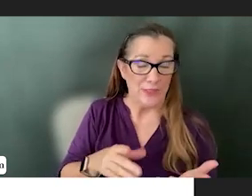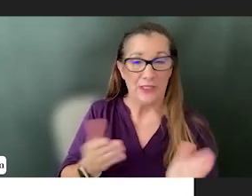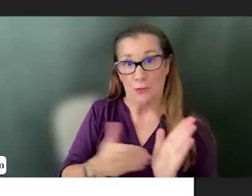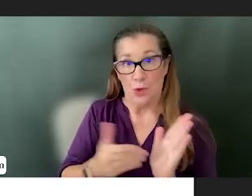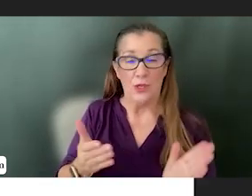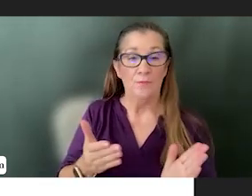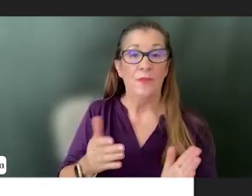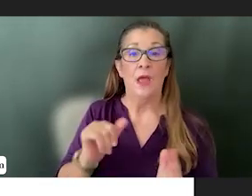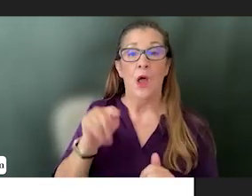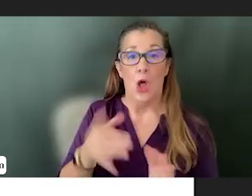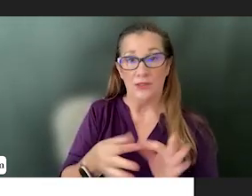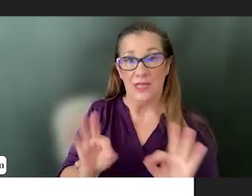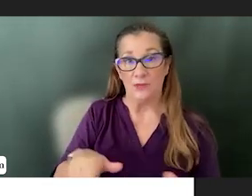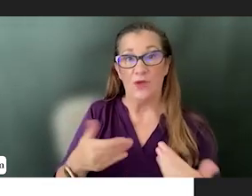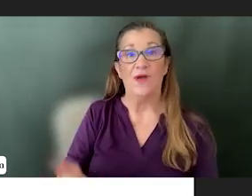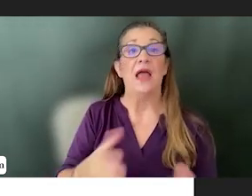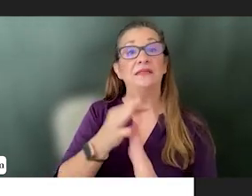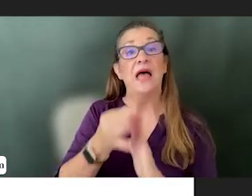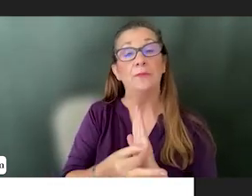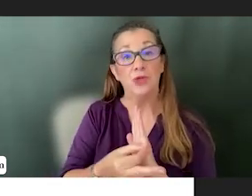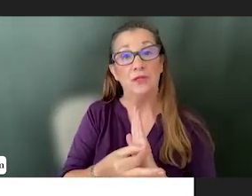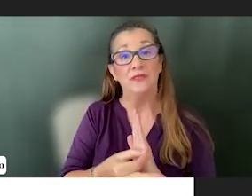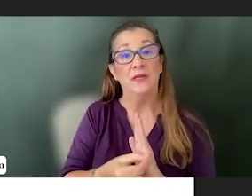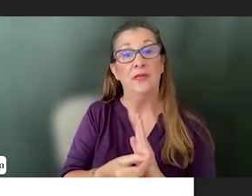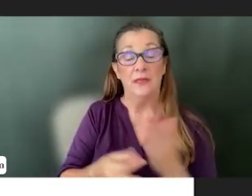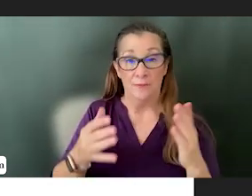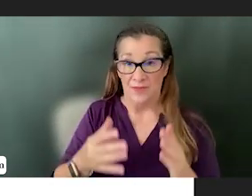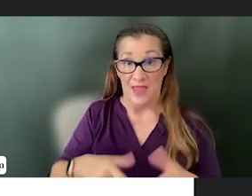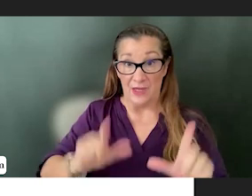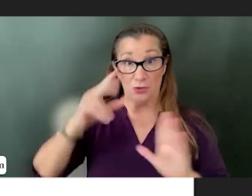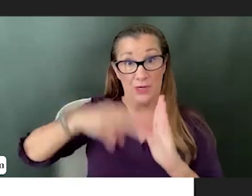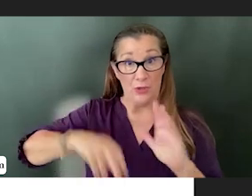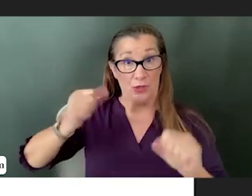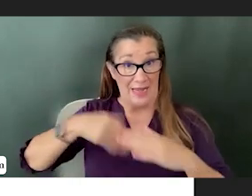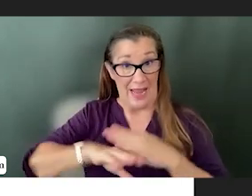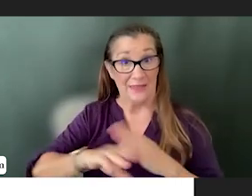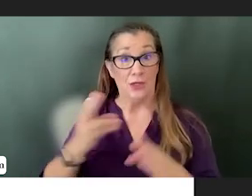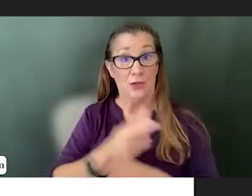Alt text provides a set text option that screen readers can access and use in place of an image.